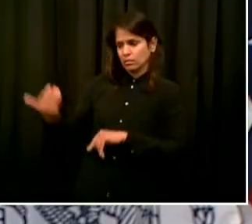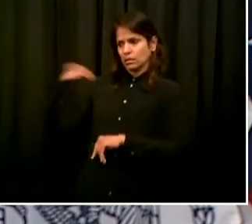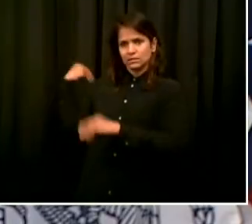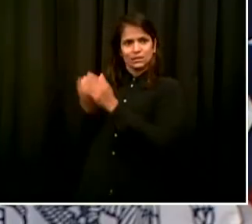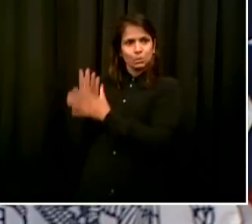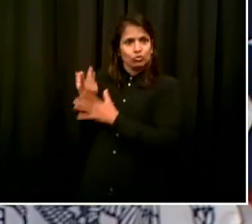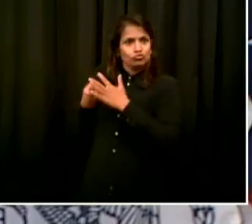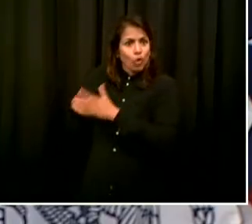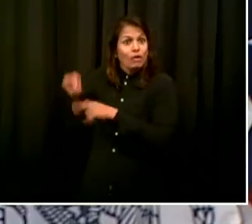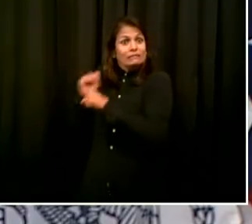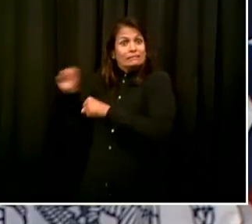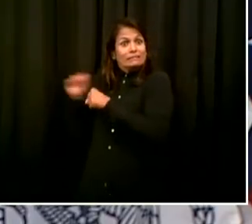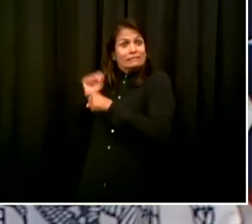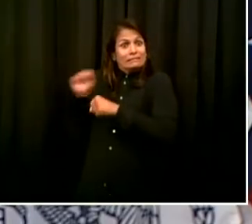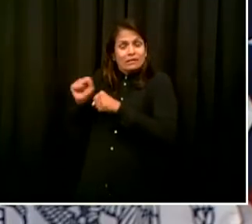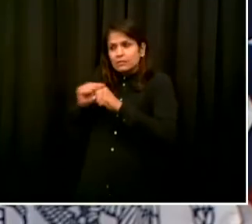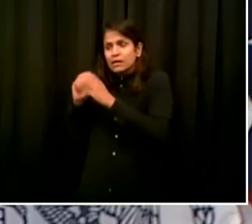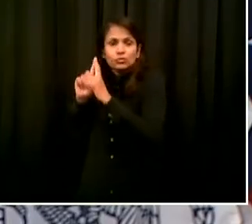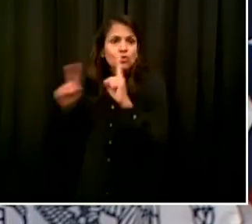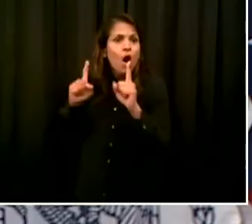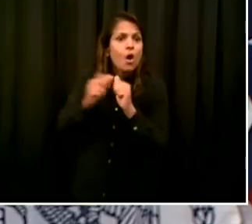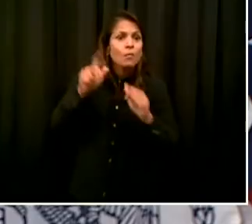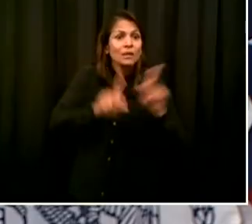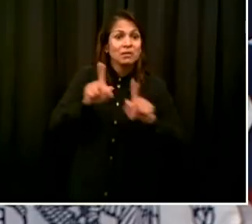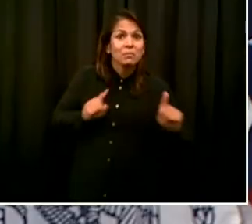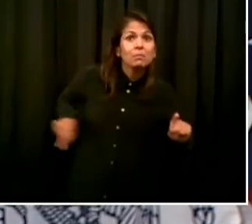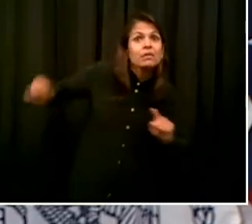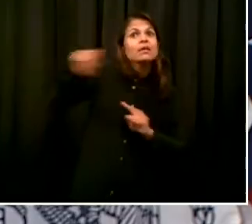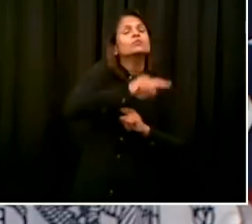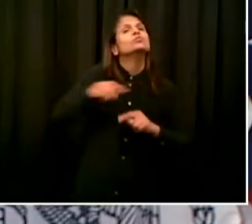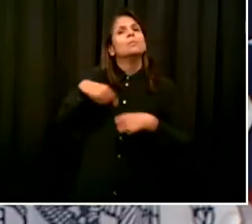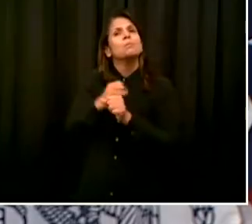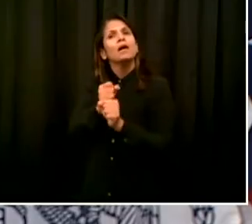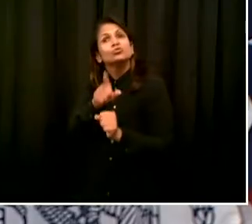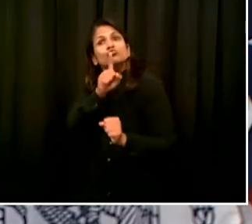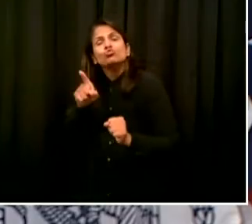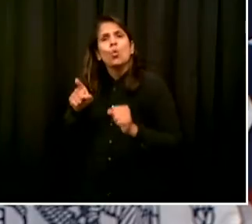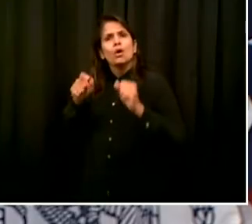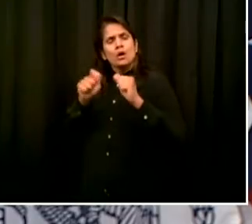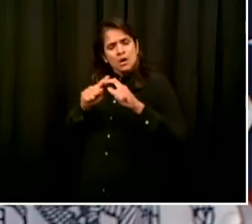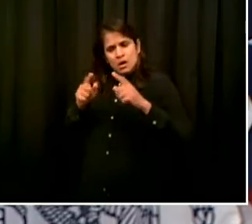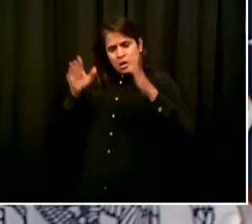I THINK THAT WAS THE RIGHT THING TO DO, AND THAT WAS SOMETHING WE ALL WORKED ON TOGETHER. NOW I THINK WE